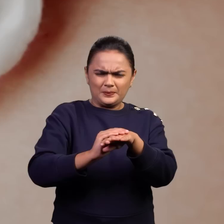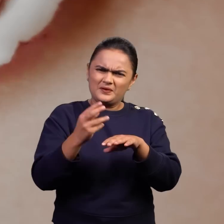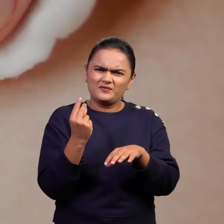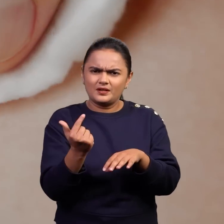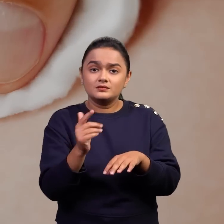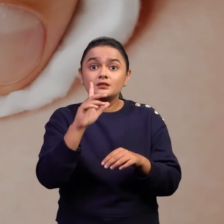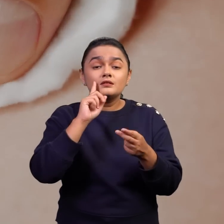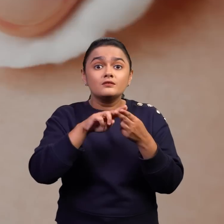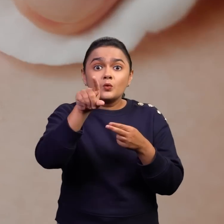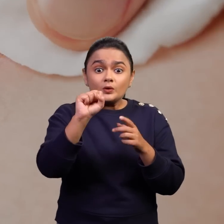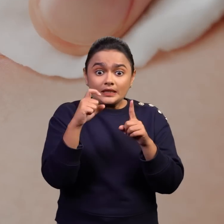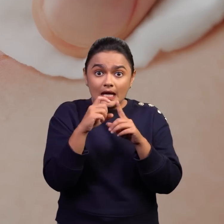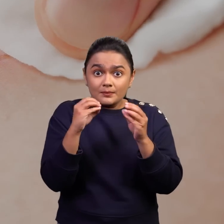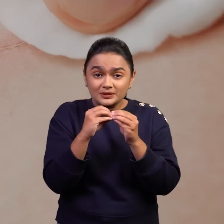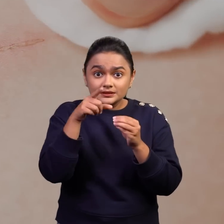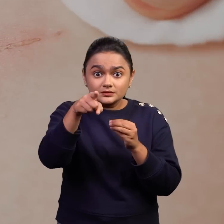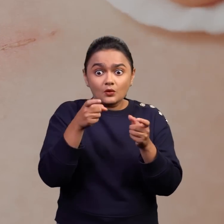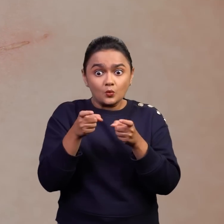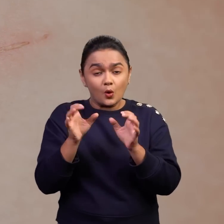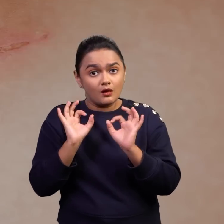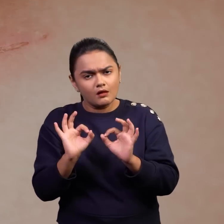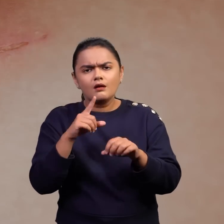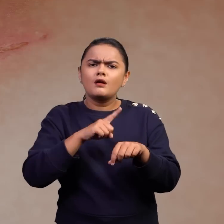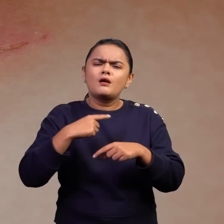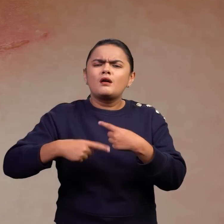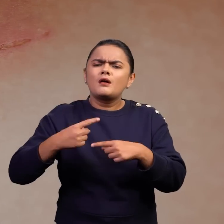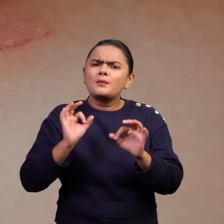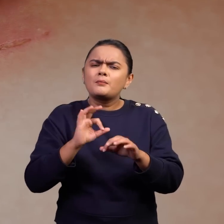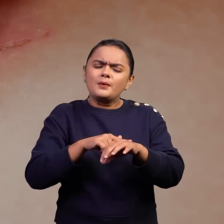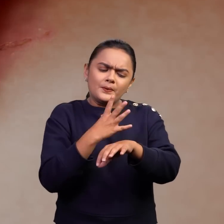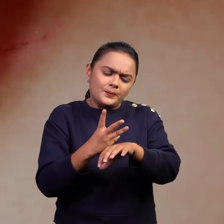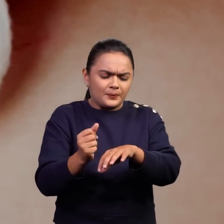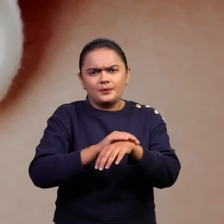If your diabetes is under control, injuries will heal at the normal rate.